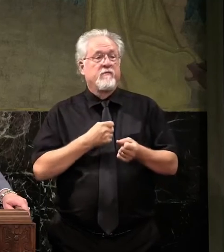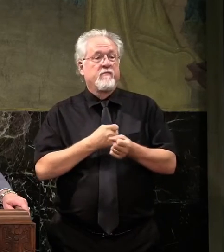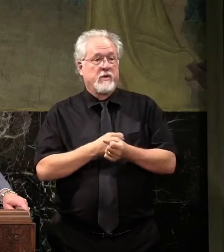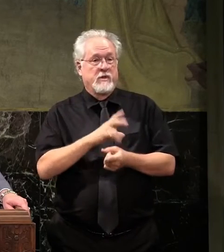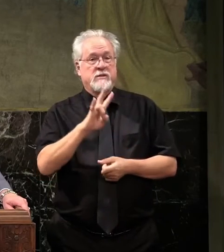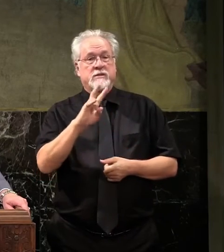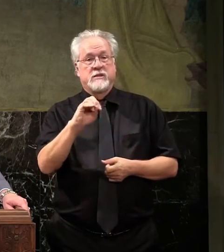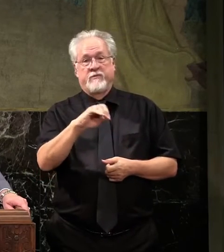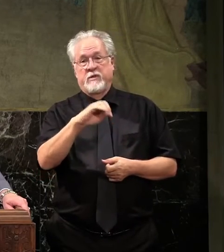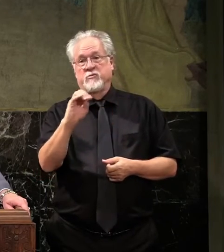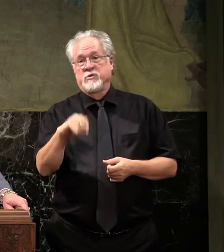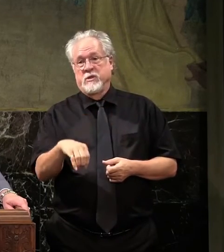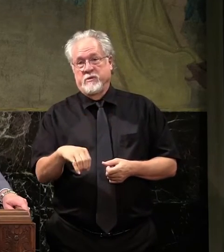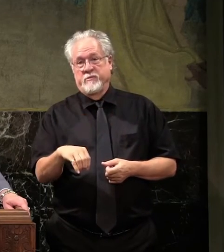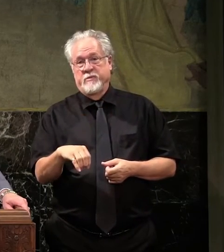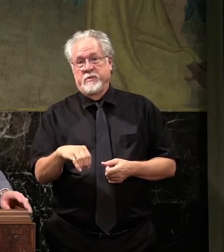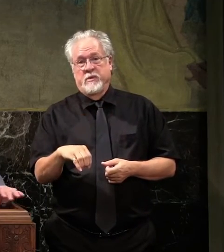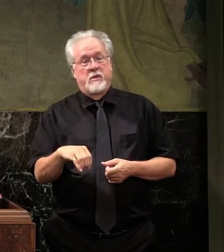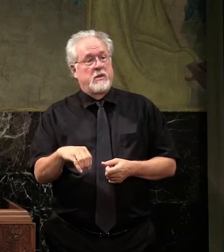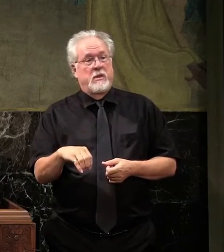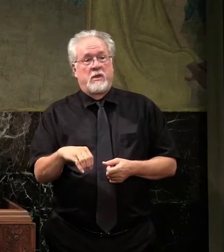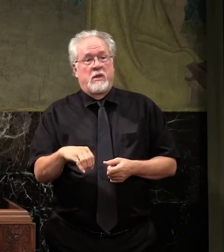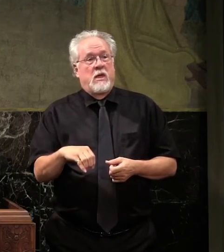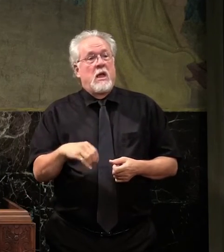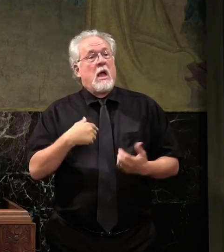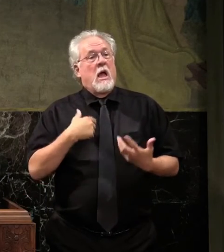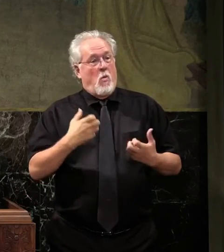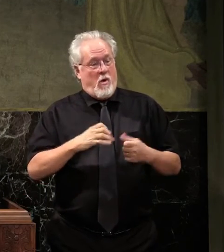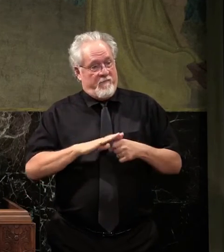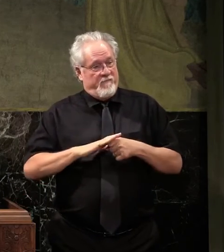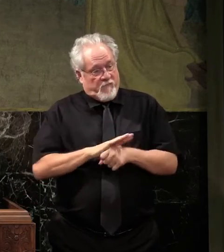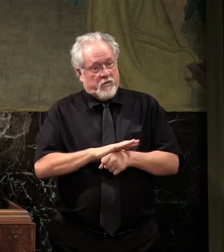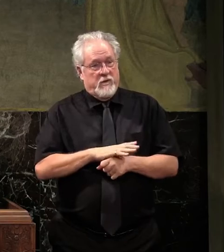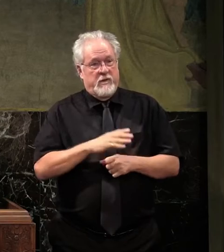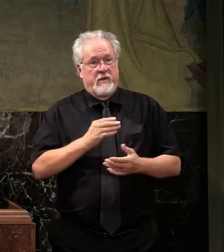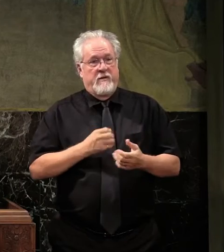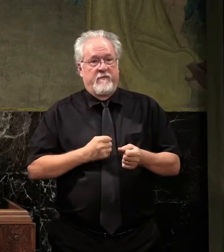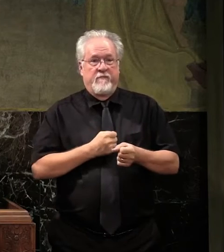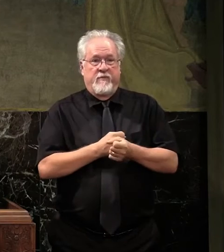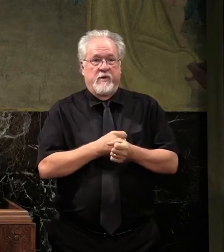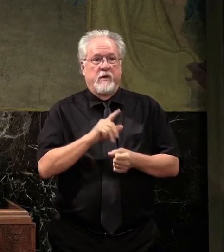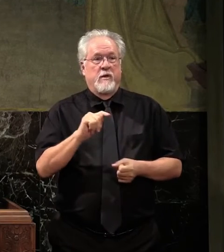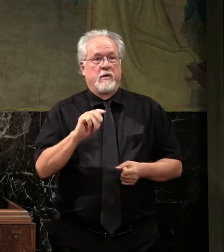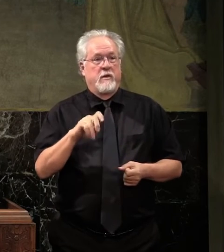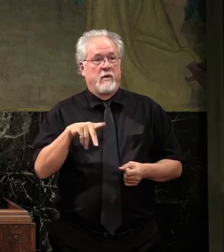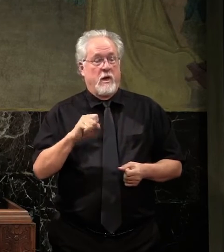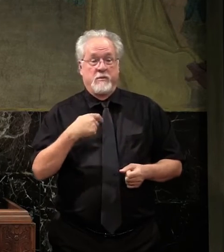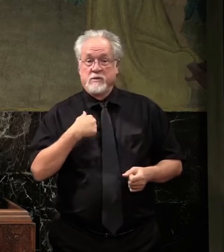now. I very much wanted to fully fund TOPS and I offered a plan to do just that